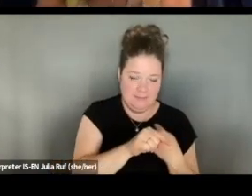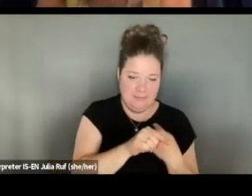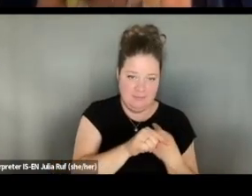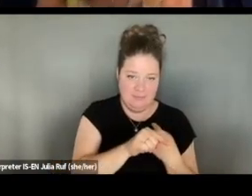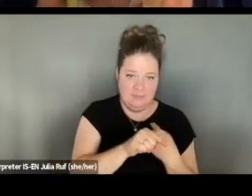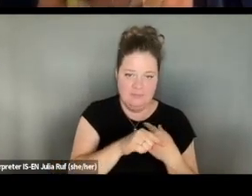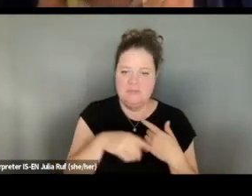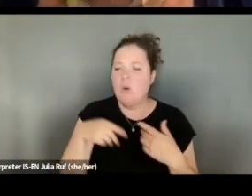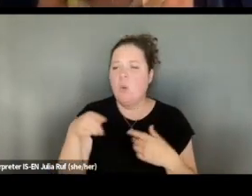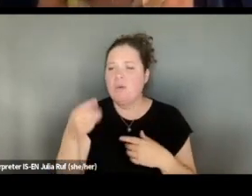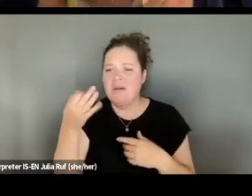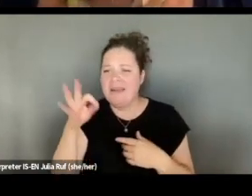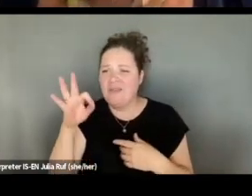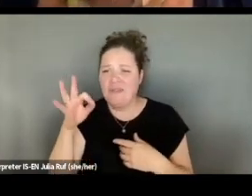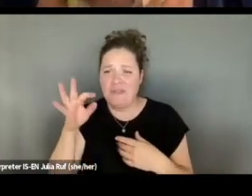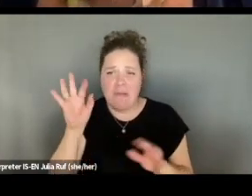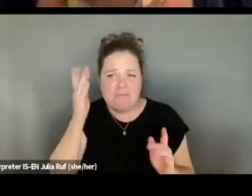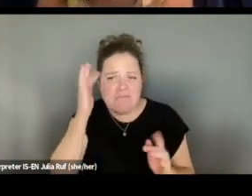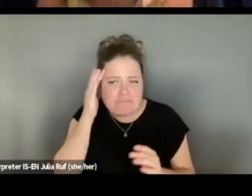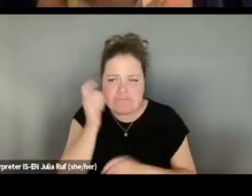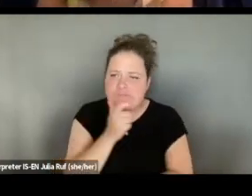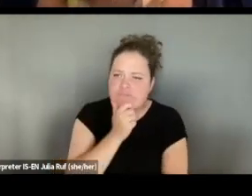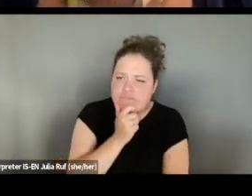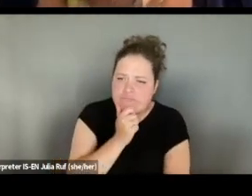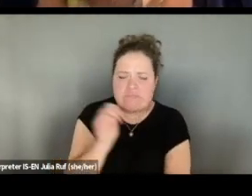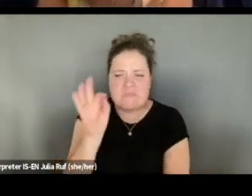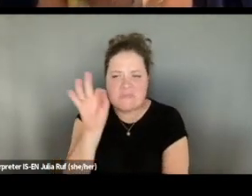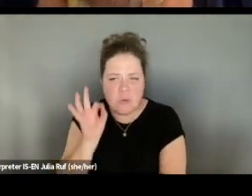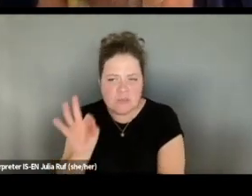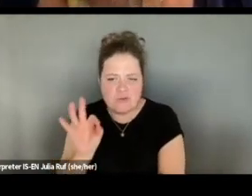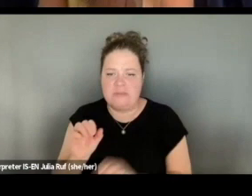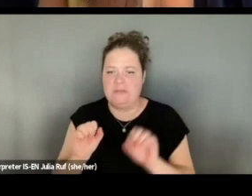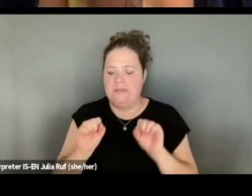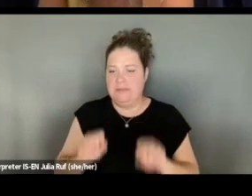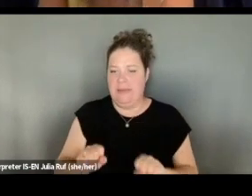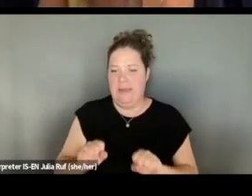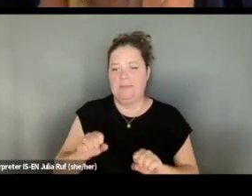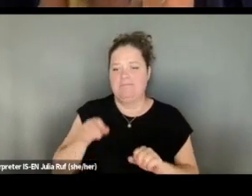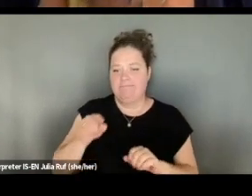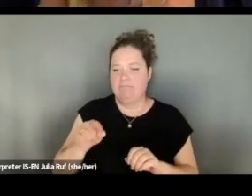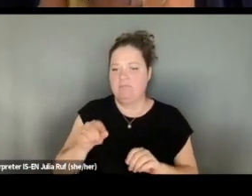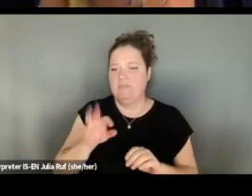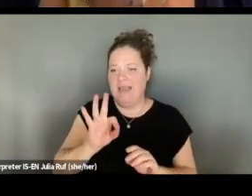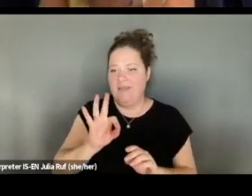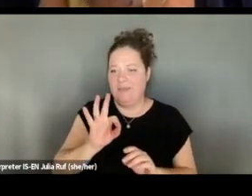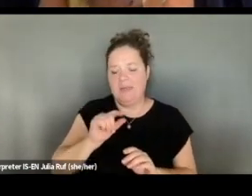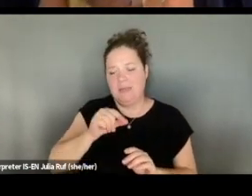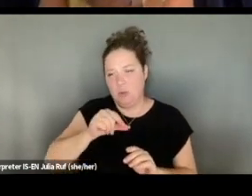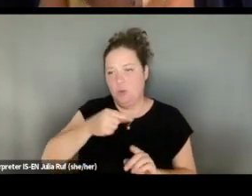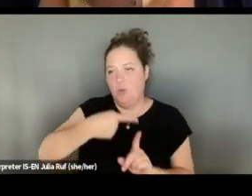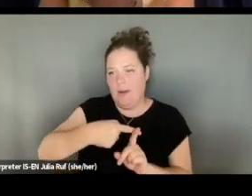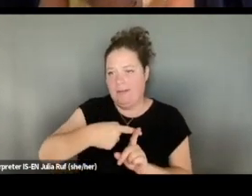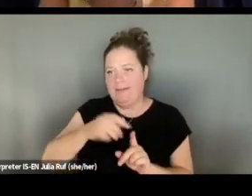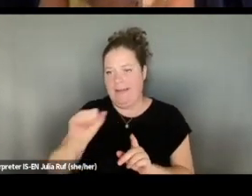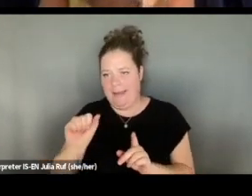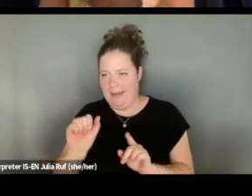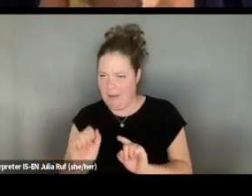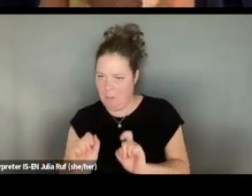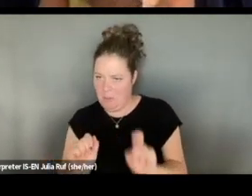function, and we will respond to your questions at a suitable time during the webinar. We will also, of course,